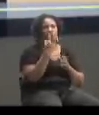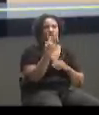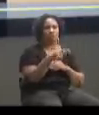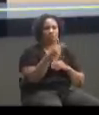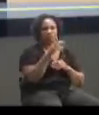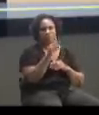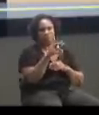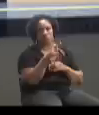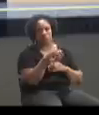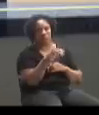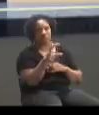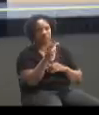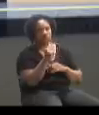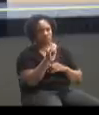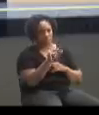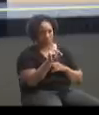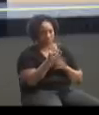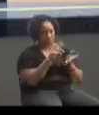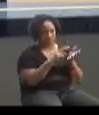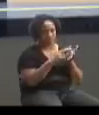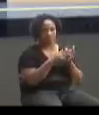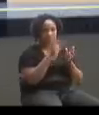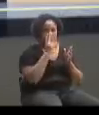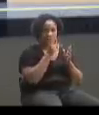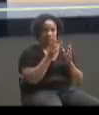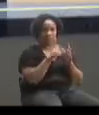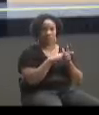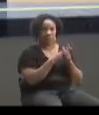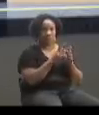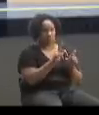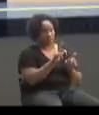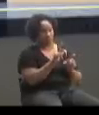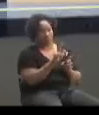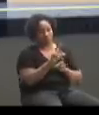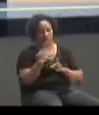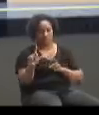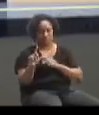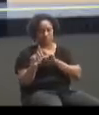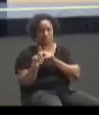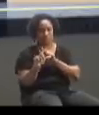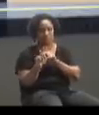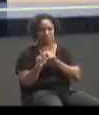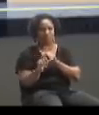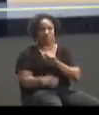GREENING IT. FROM THE SUPPLY CHAIN, STARTING FROM THE LAST YEAR, IT IS THIS